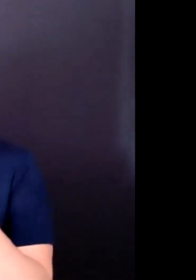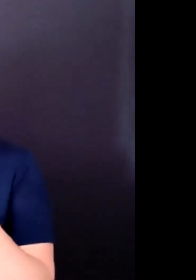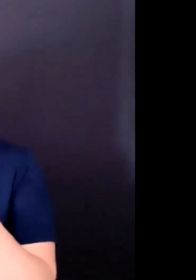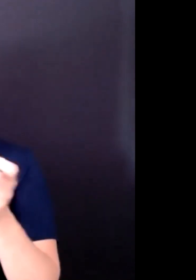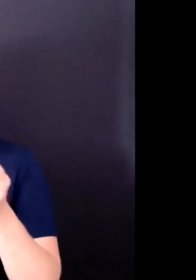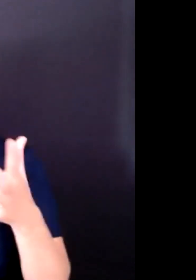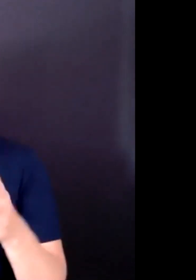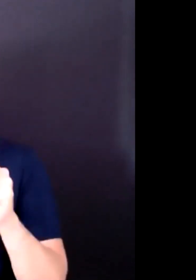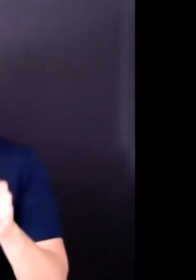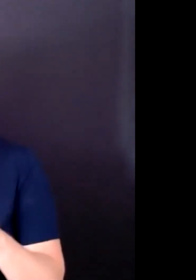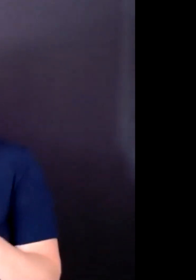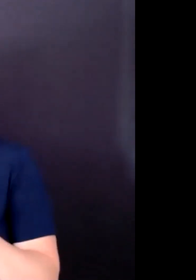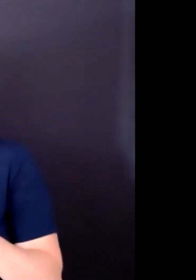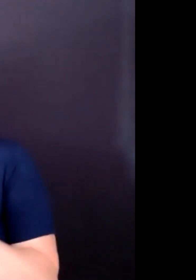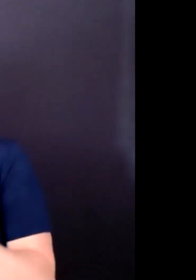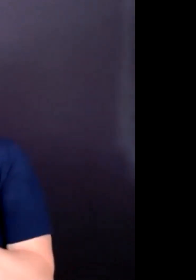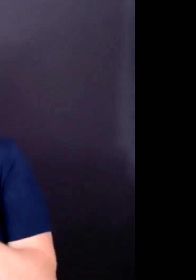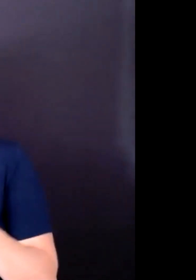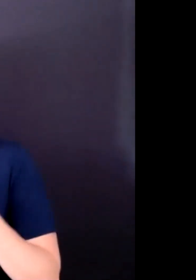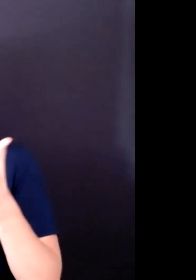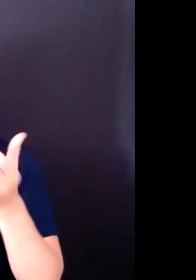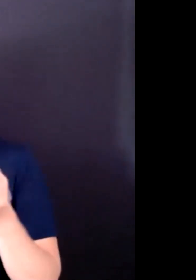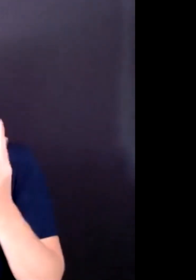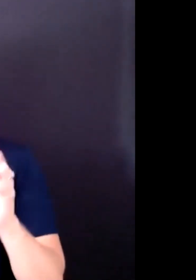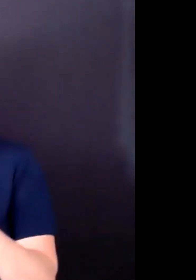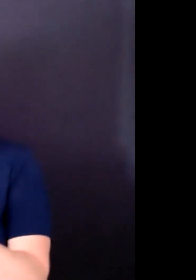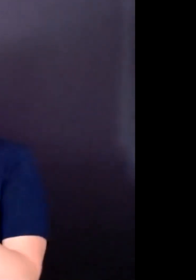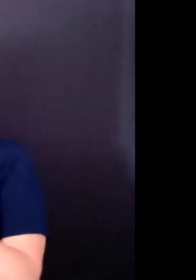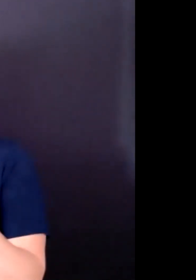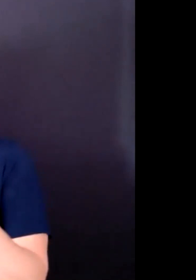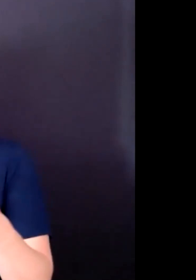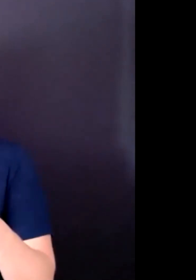know, the administration is committed to accessibility. And this